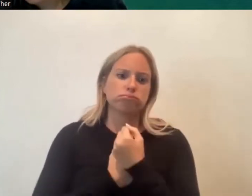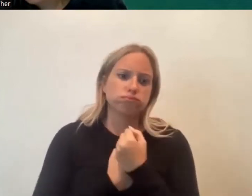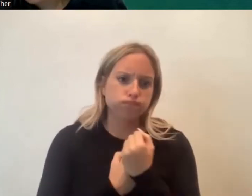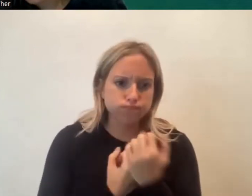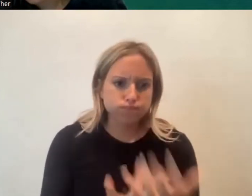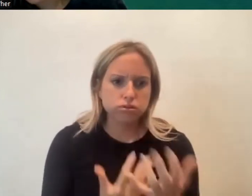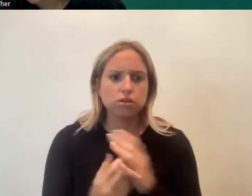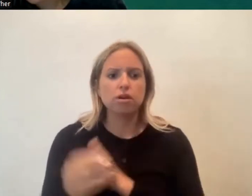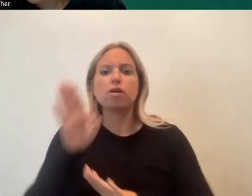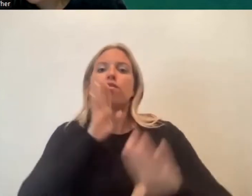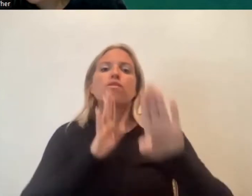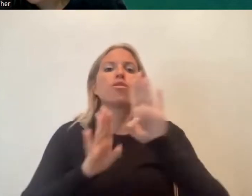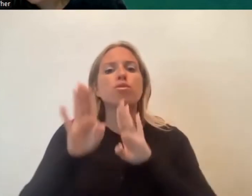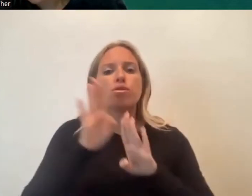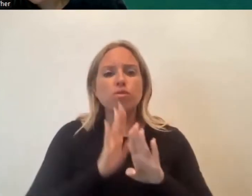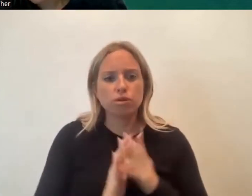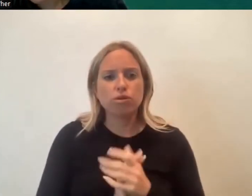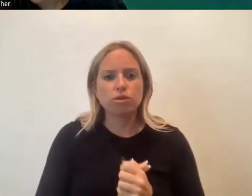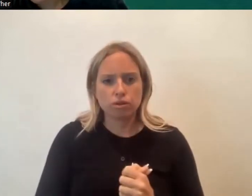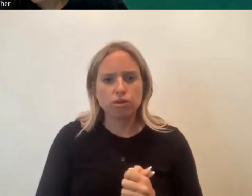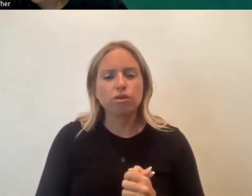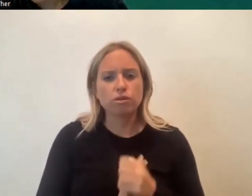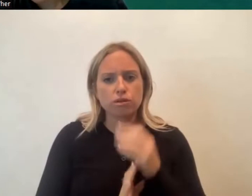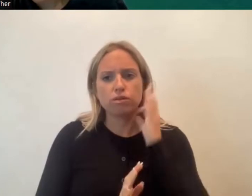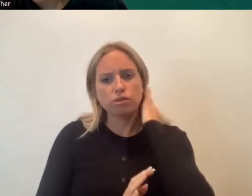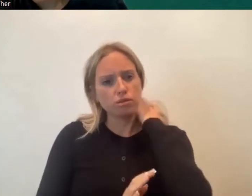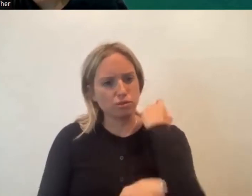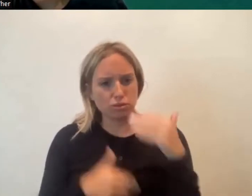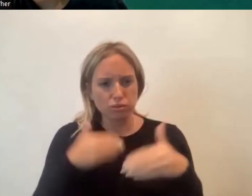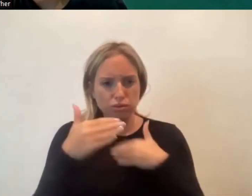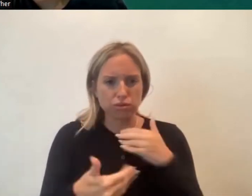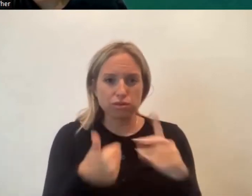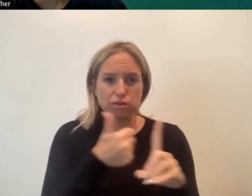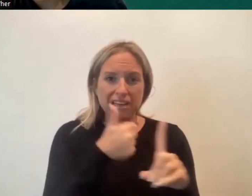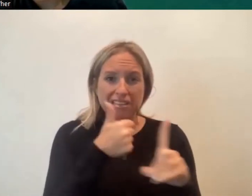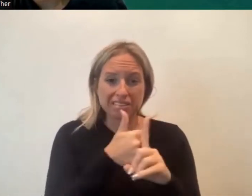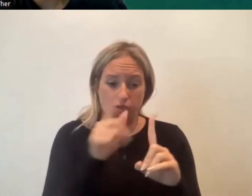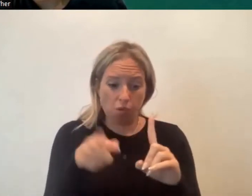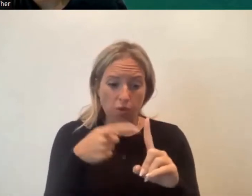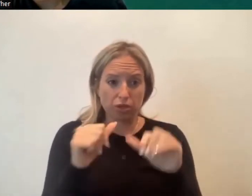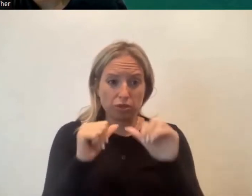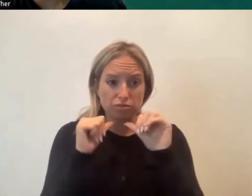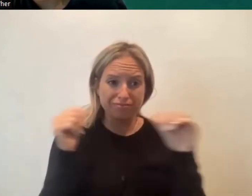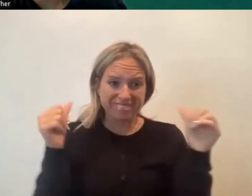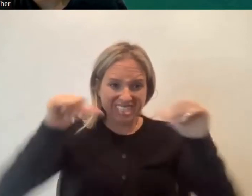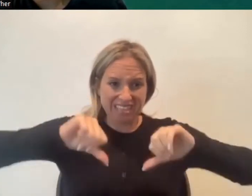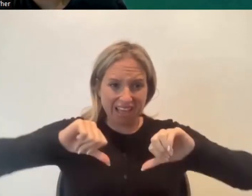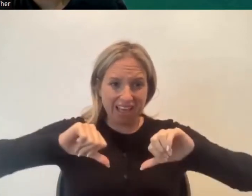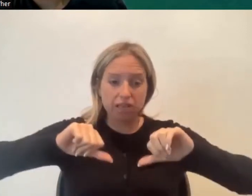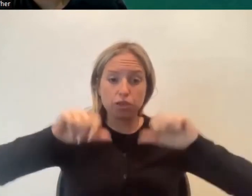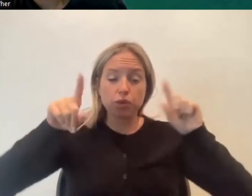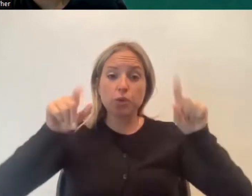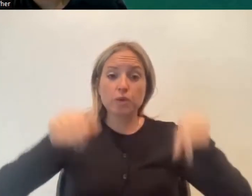It's frustrating. The process itself, after you're denied, you can file your initial appeal, that's called